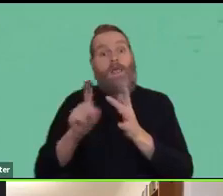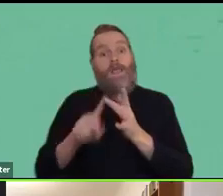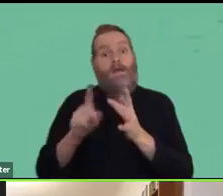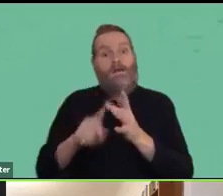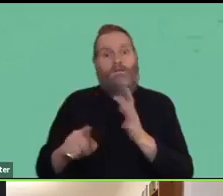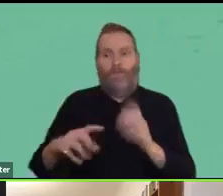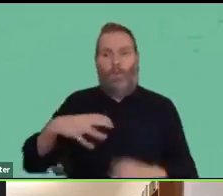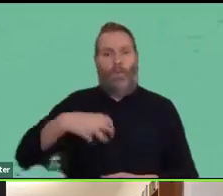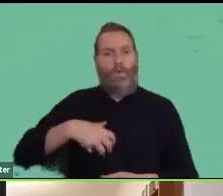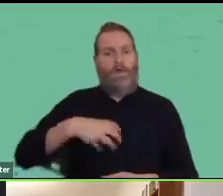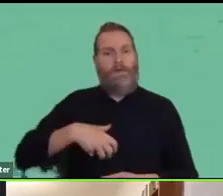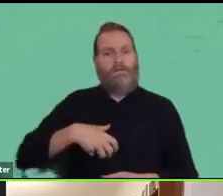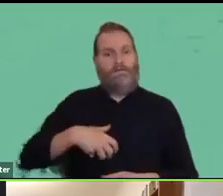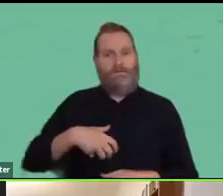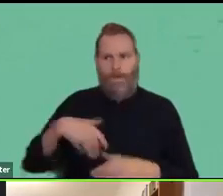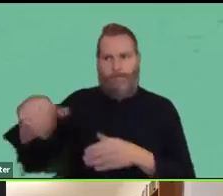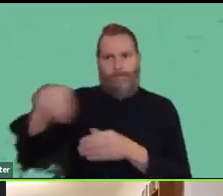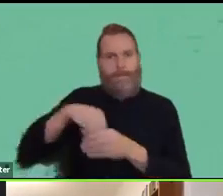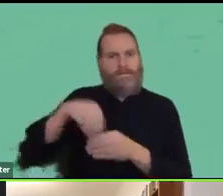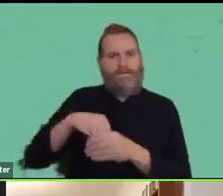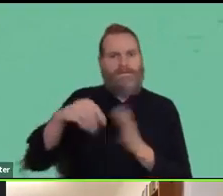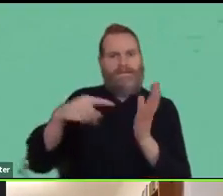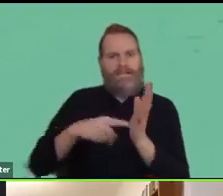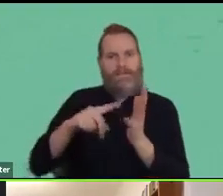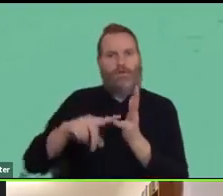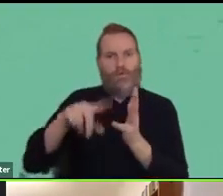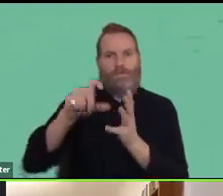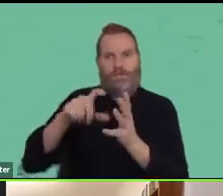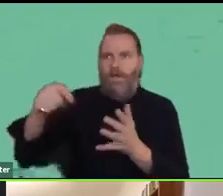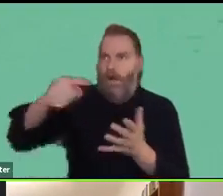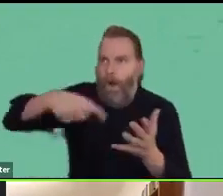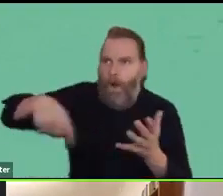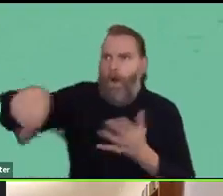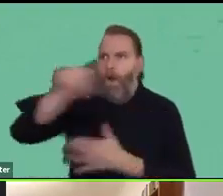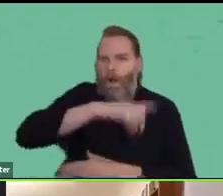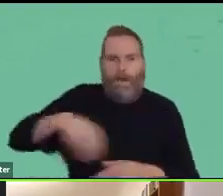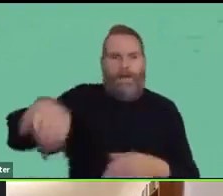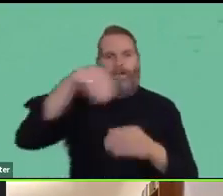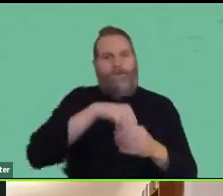mobilising members getting members involved in a lot of our campaign initiatives so that the